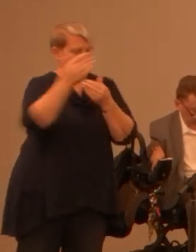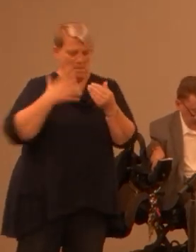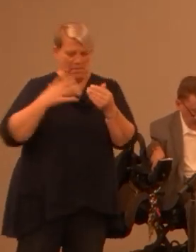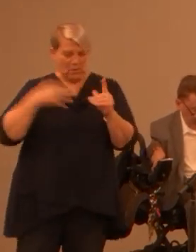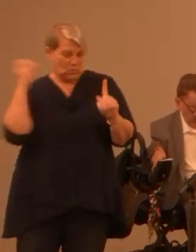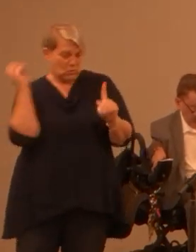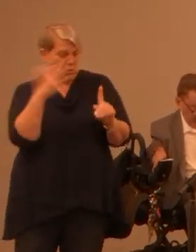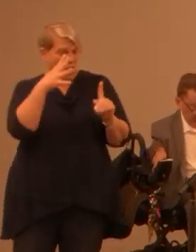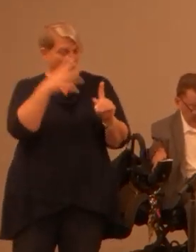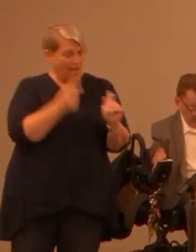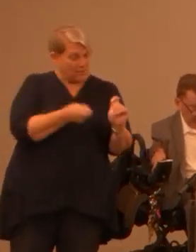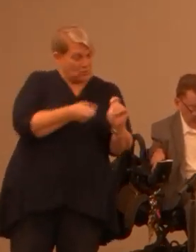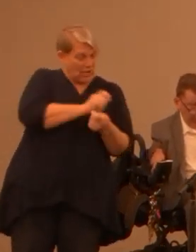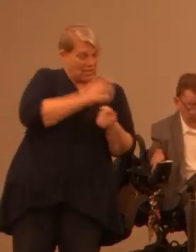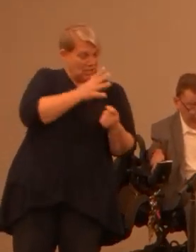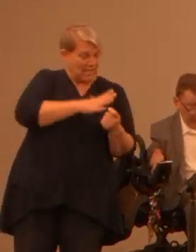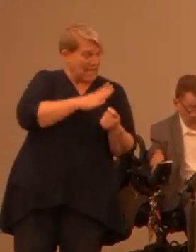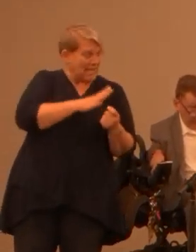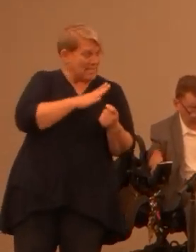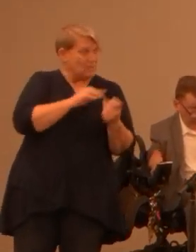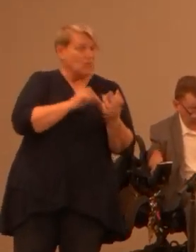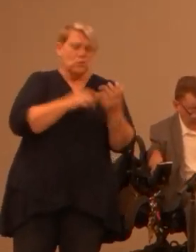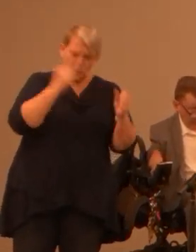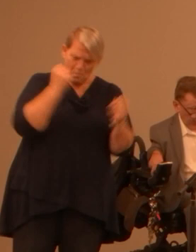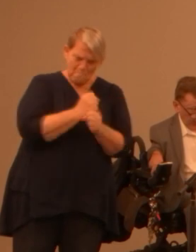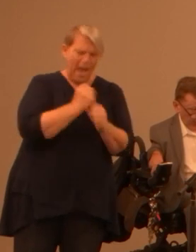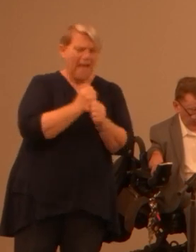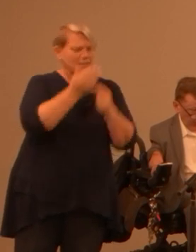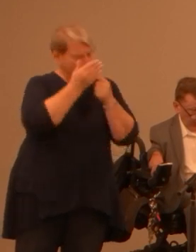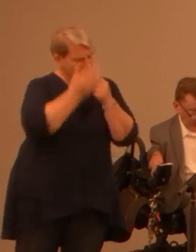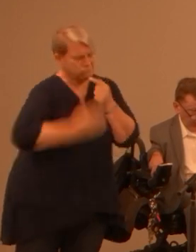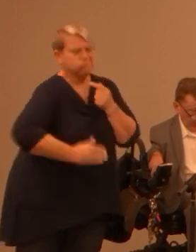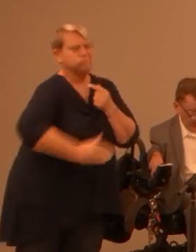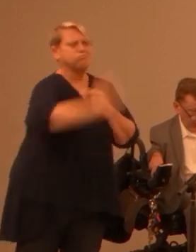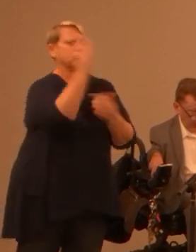the changes that are needed, to making the changes that are needed.